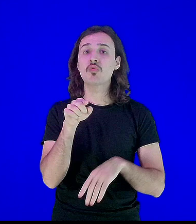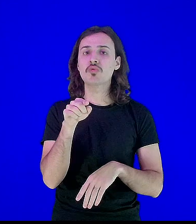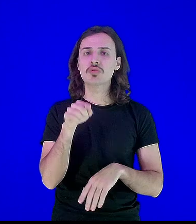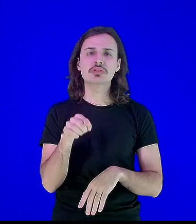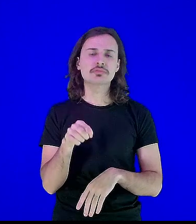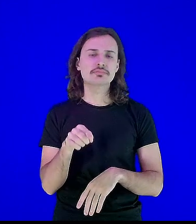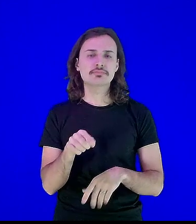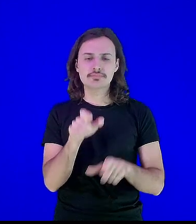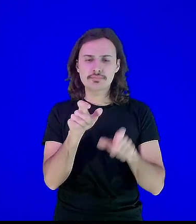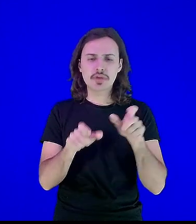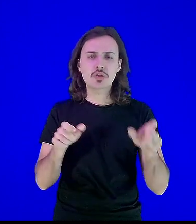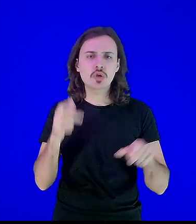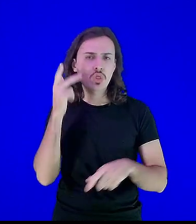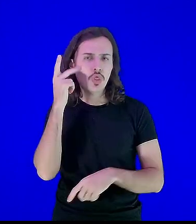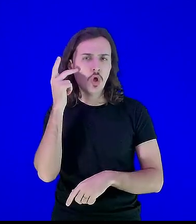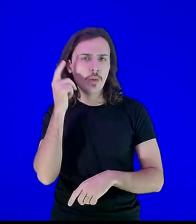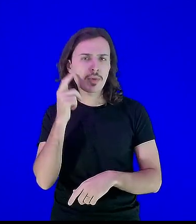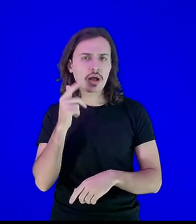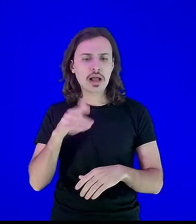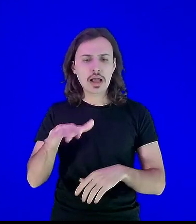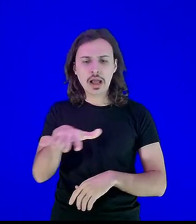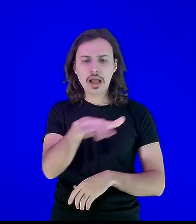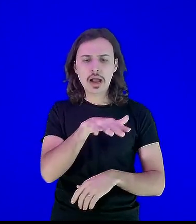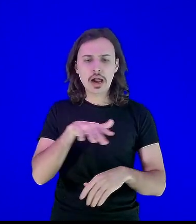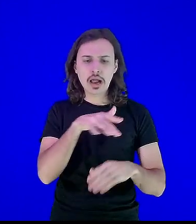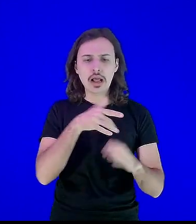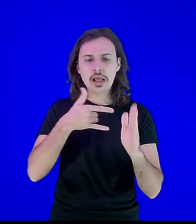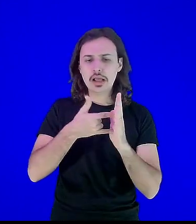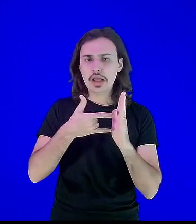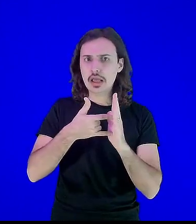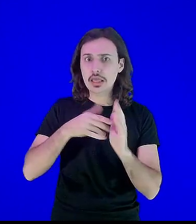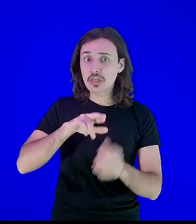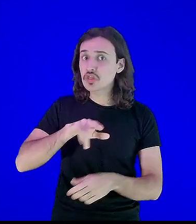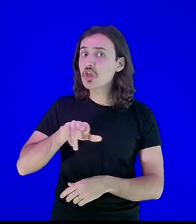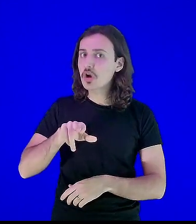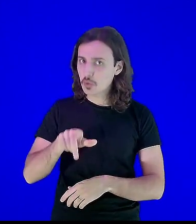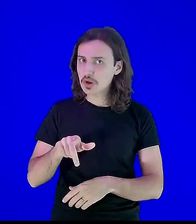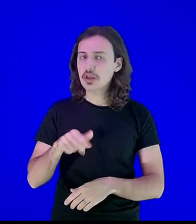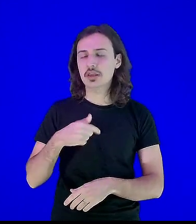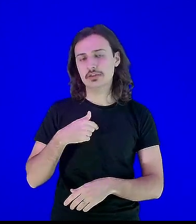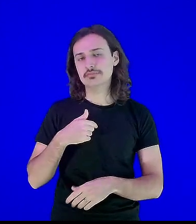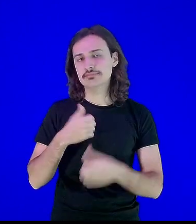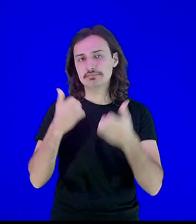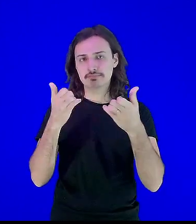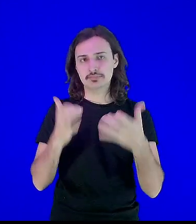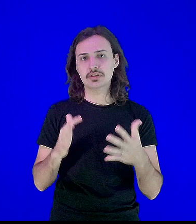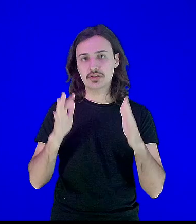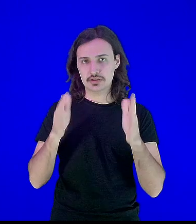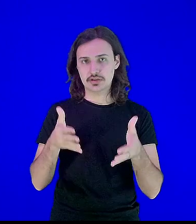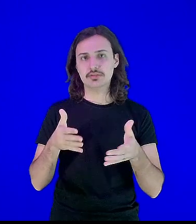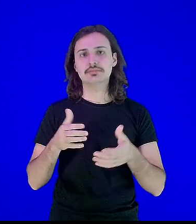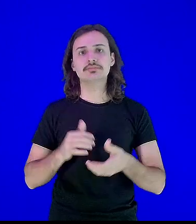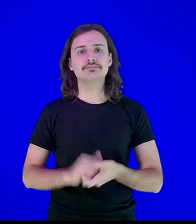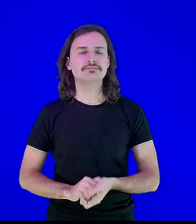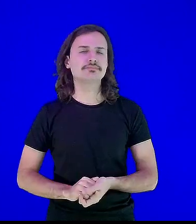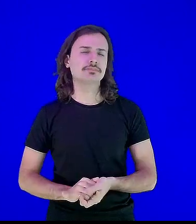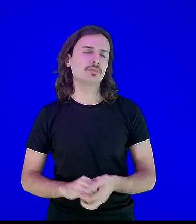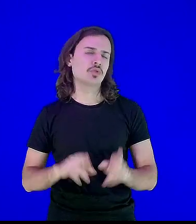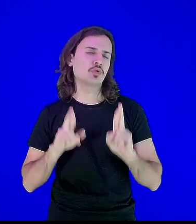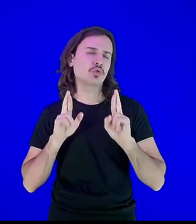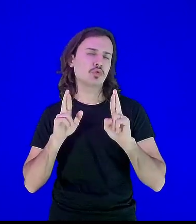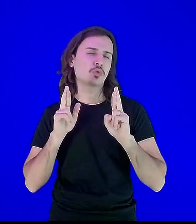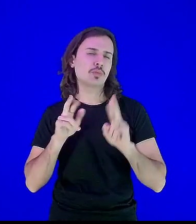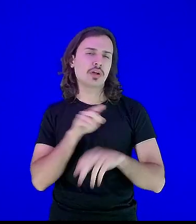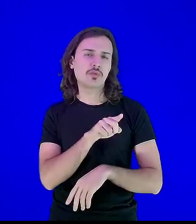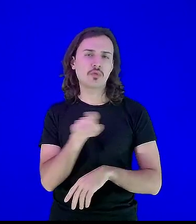thank you for staying up to this point and I hope you like LetraSinal